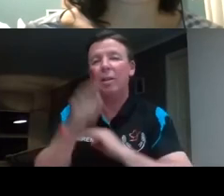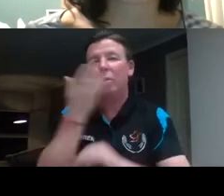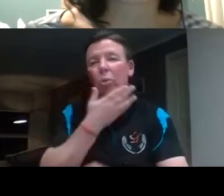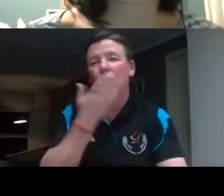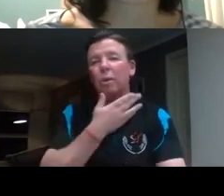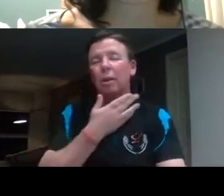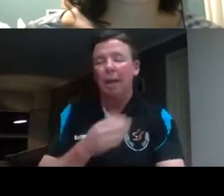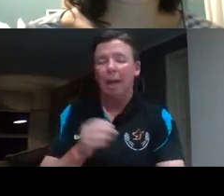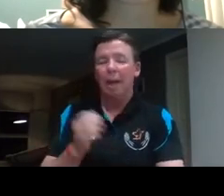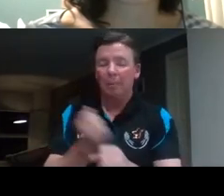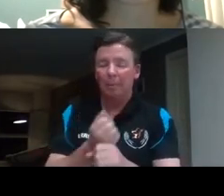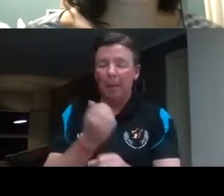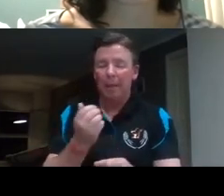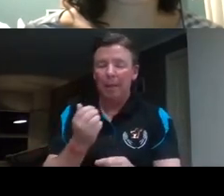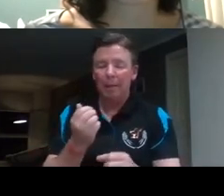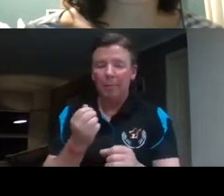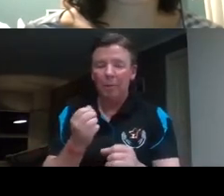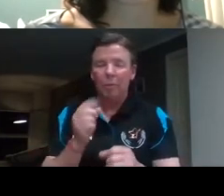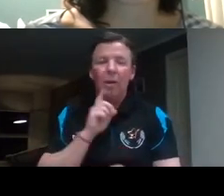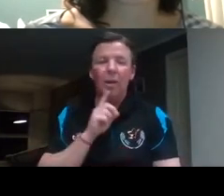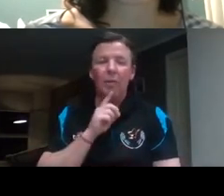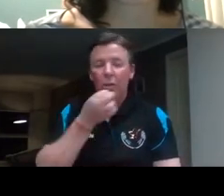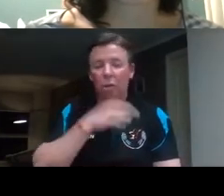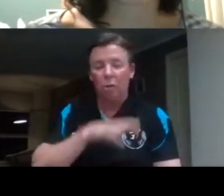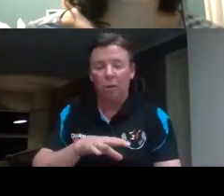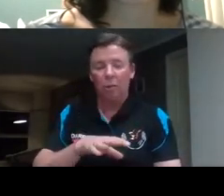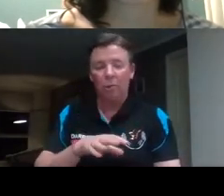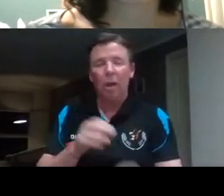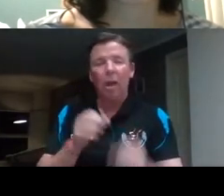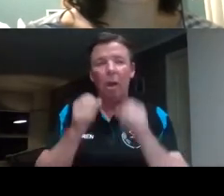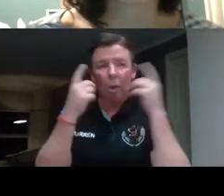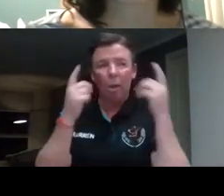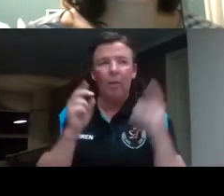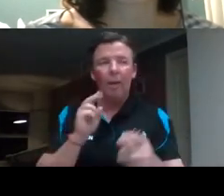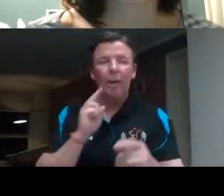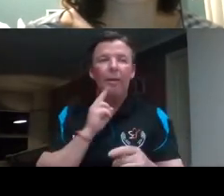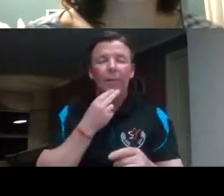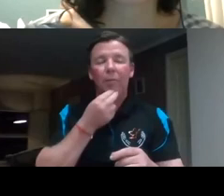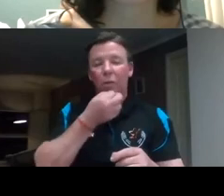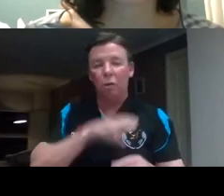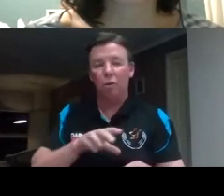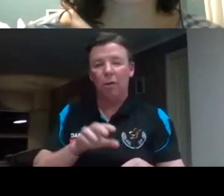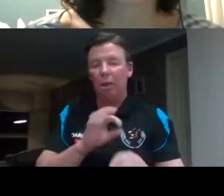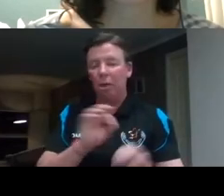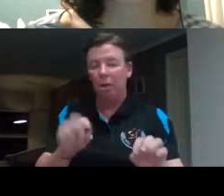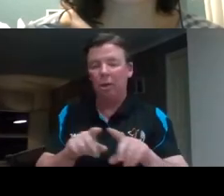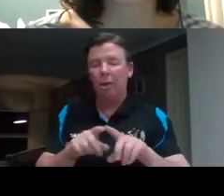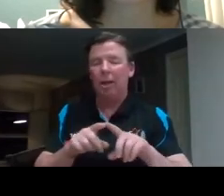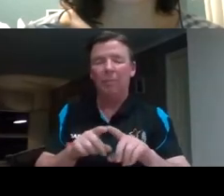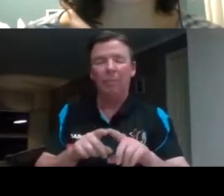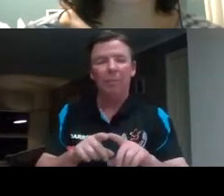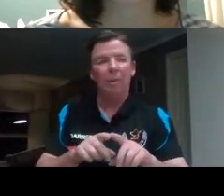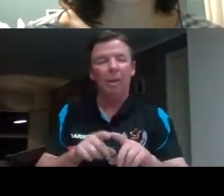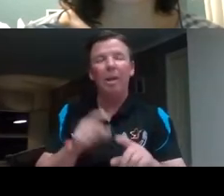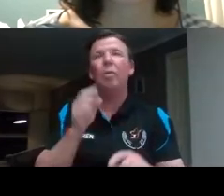like everything, schools, and make hard of hearing children aware that deaf children are not um, or deaf